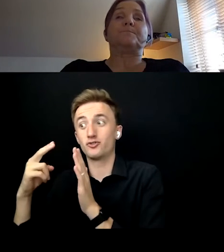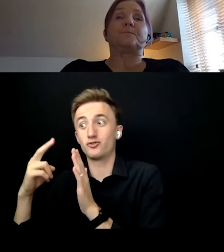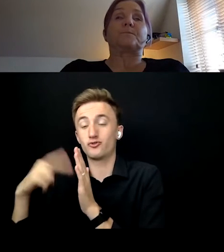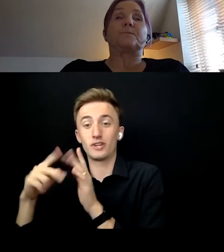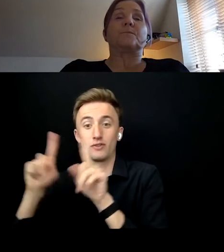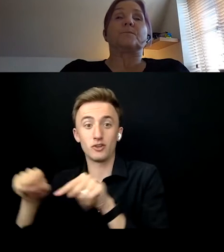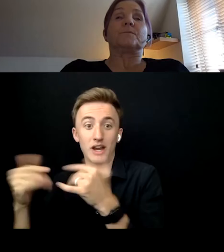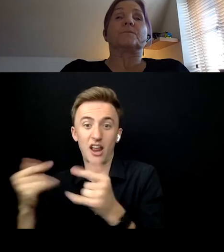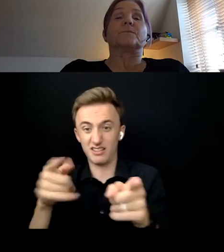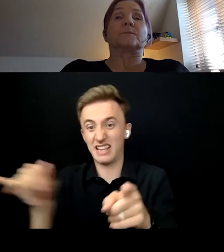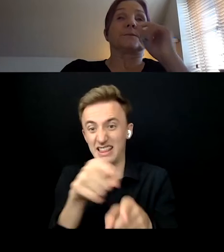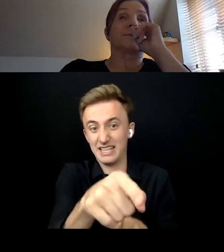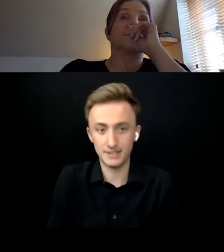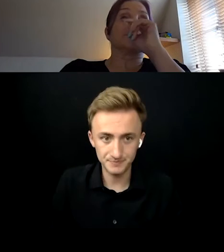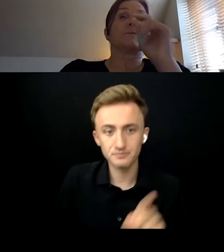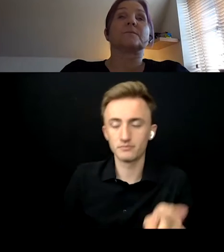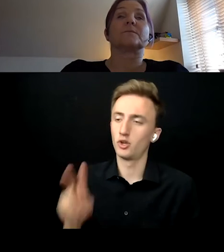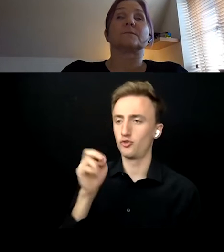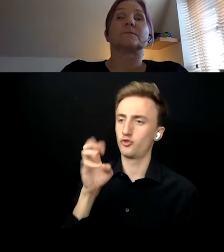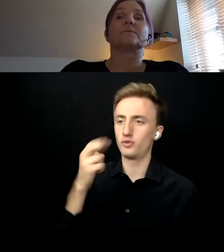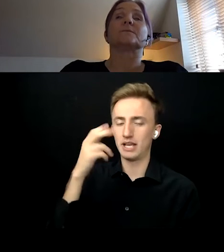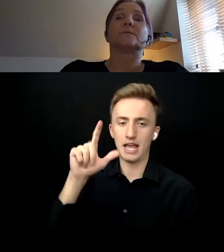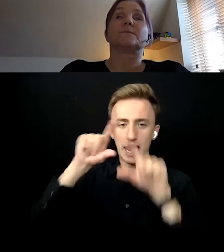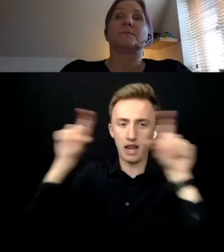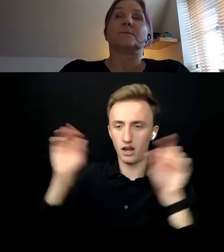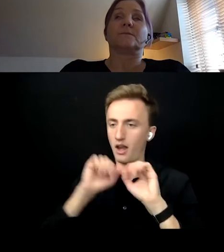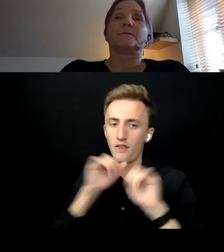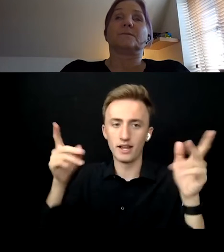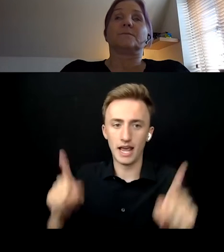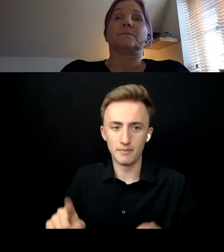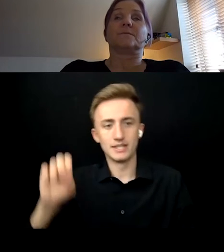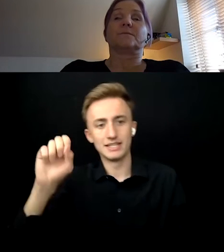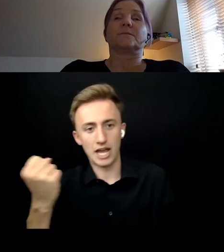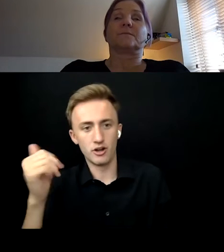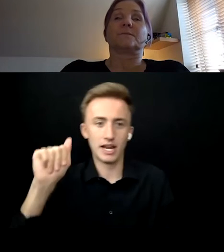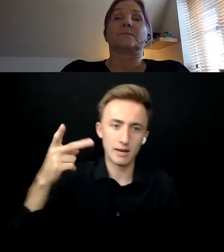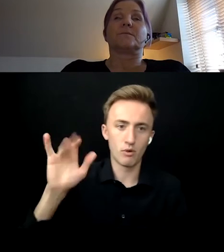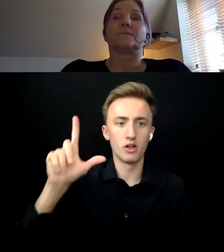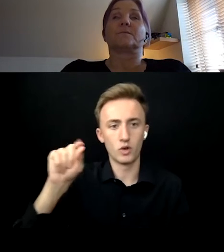News headline nothing happened. Saturday one April 2023. Absolutely nothing happened the day. Everybody went and had a nice cup of tea instead. >> Leonie: It just started, it kept going, it paused a bit and then it went to the end. But what if it could sound like this. News headline. Nothing happened. D the 1st of April 2023. Absolutely nothing happened today.